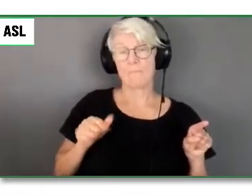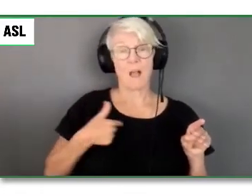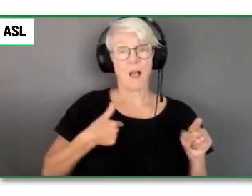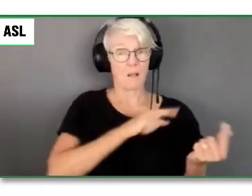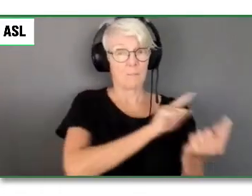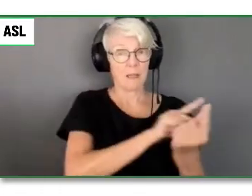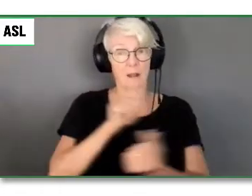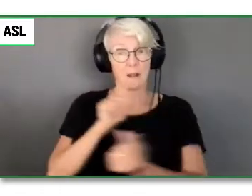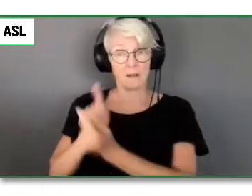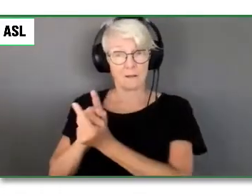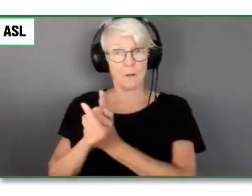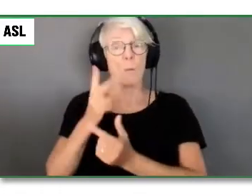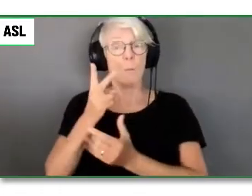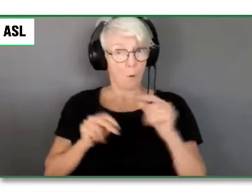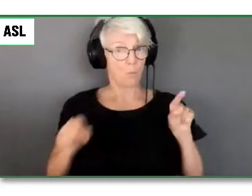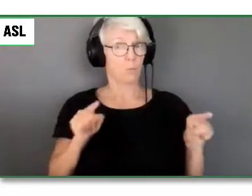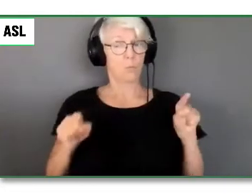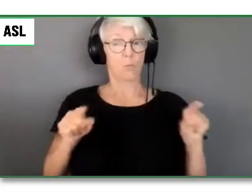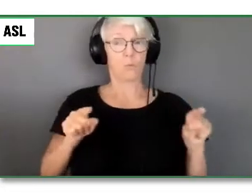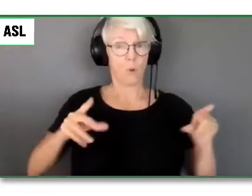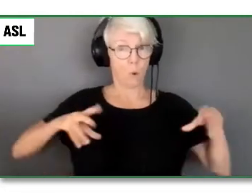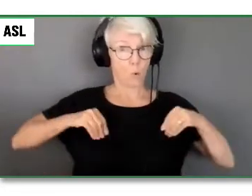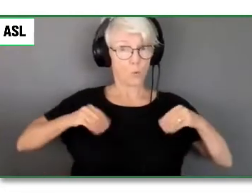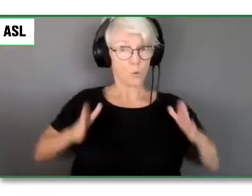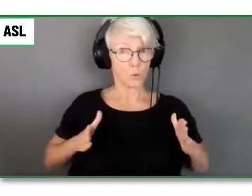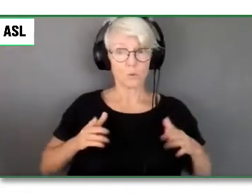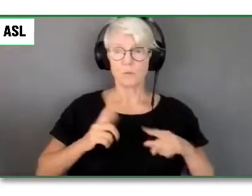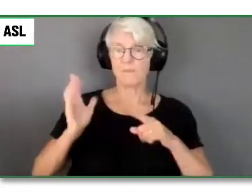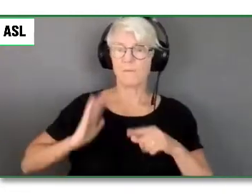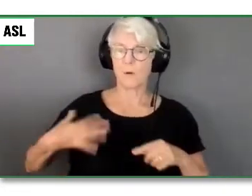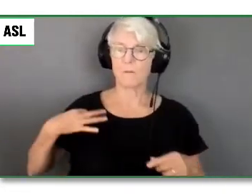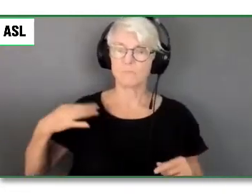was volunteering with Alberta Parks Push to Open Program.